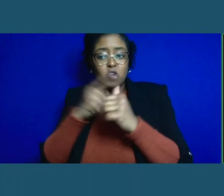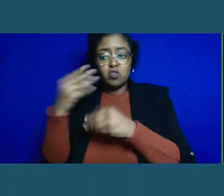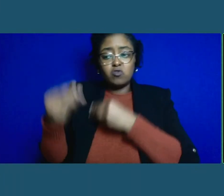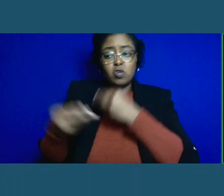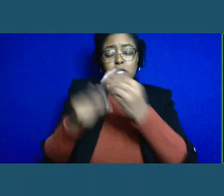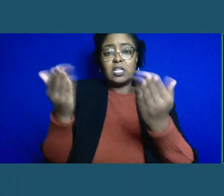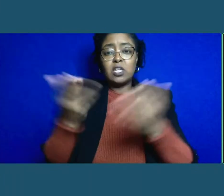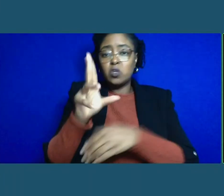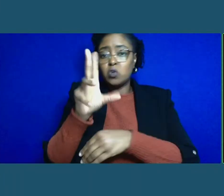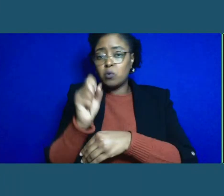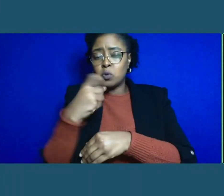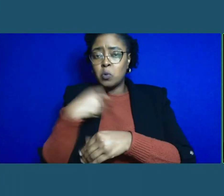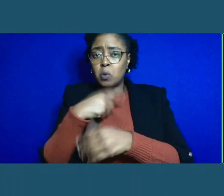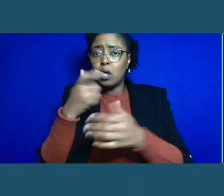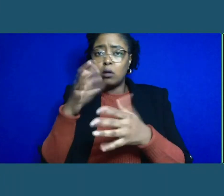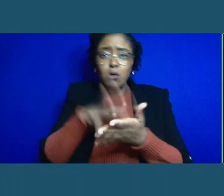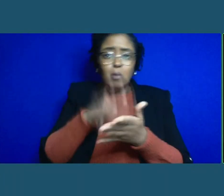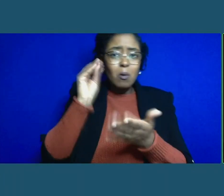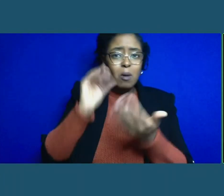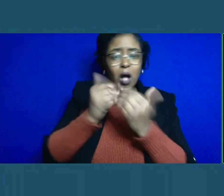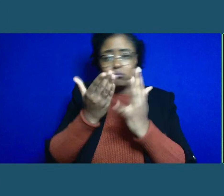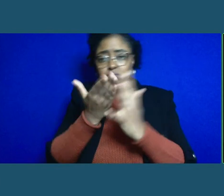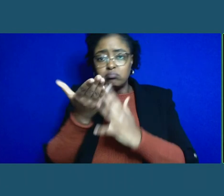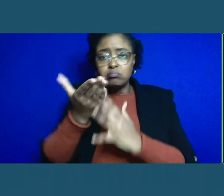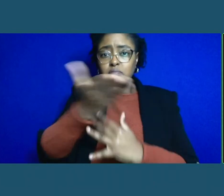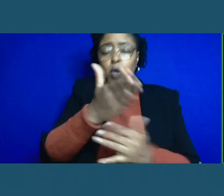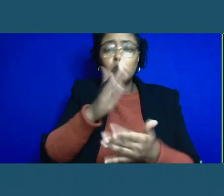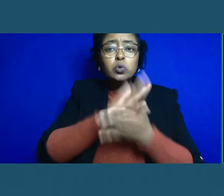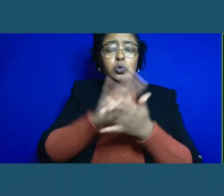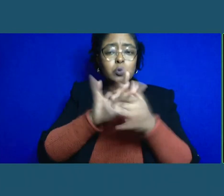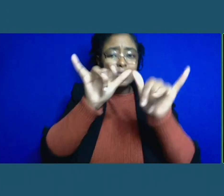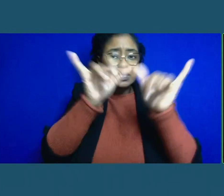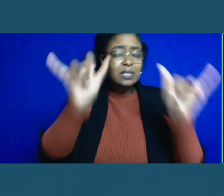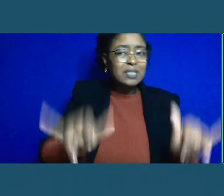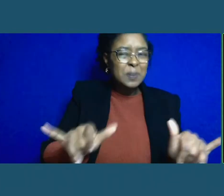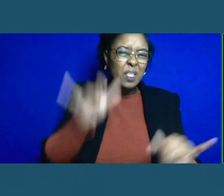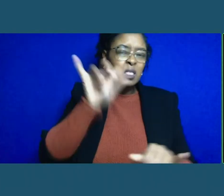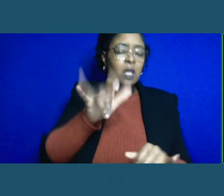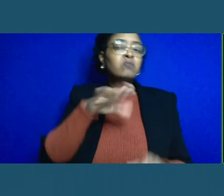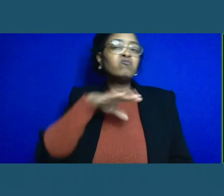are the first generation here in USA. We're learning to navigate